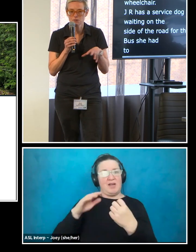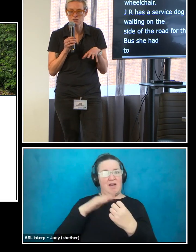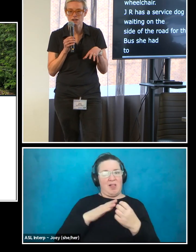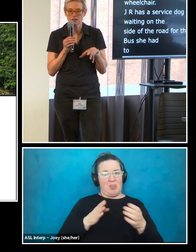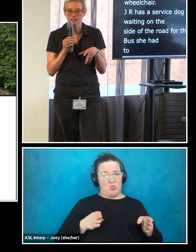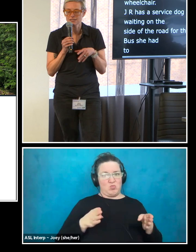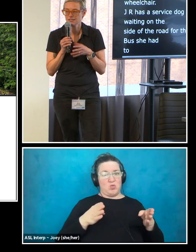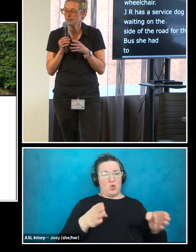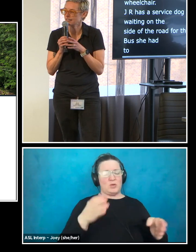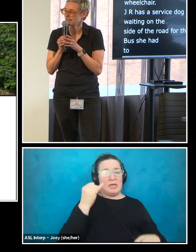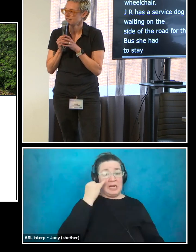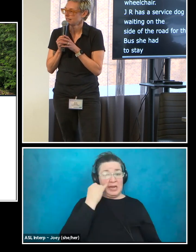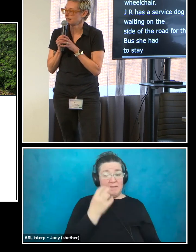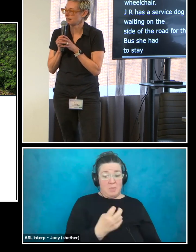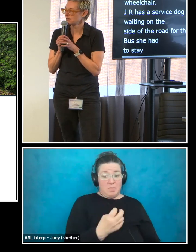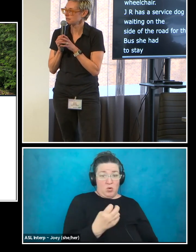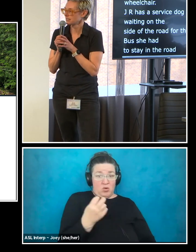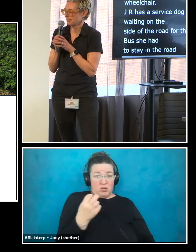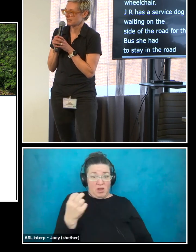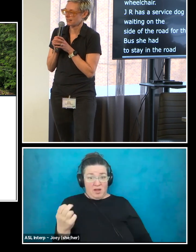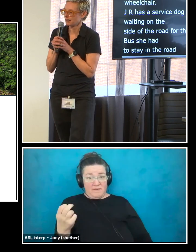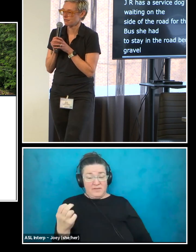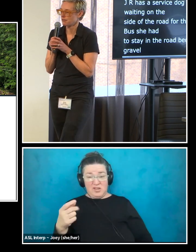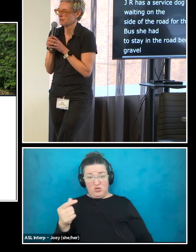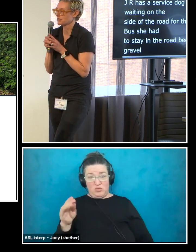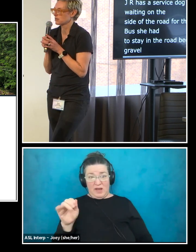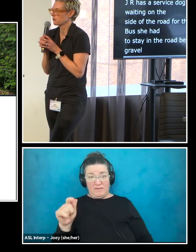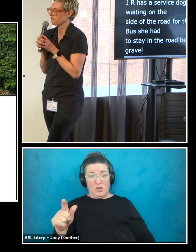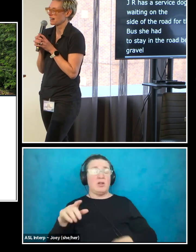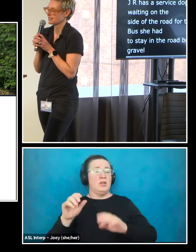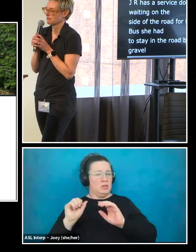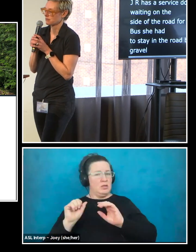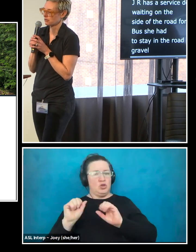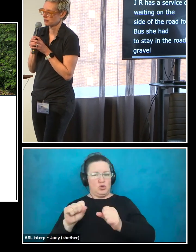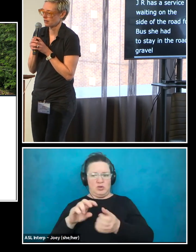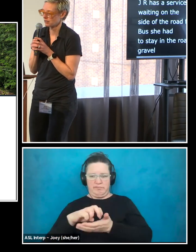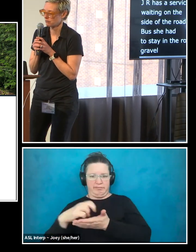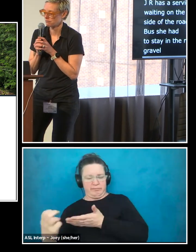her chair or get stuck and it was a really scary road. It was super fast. It was rural. Cars were